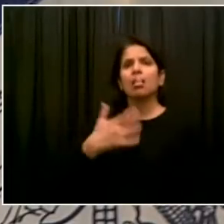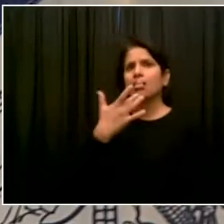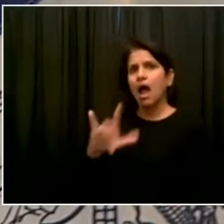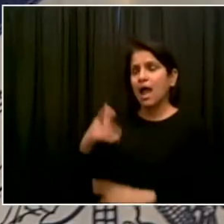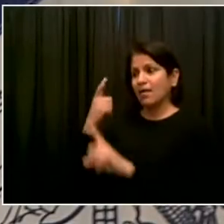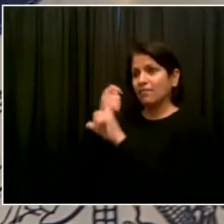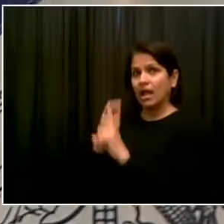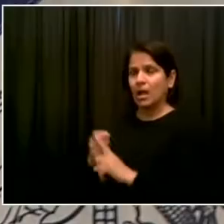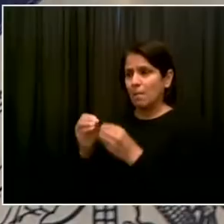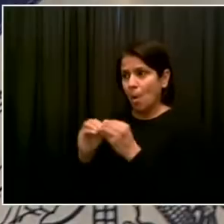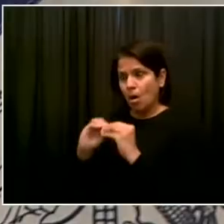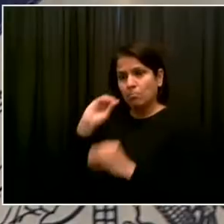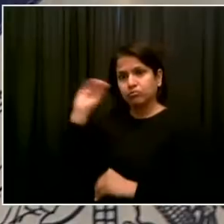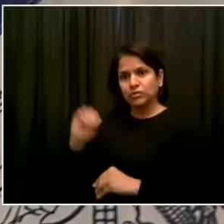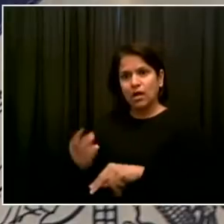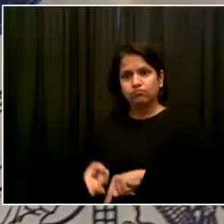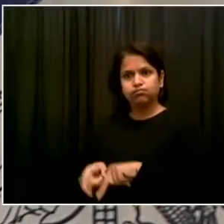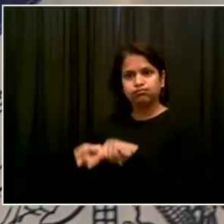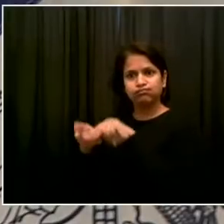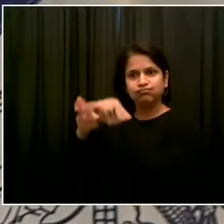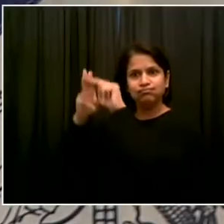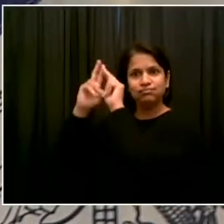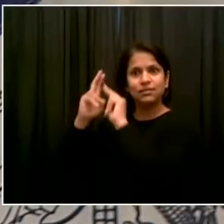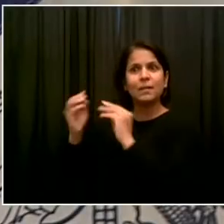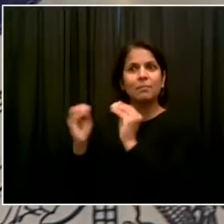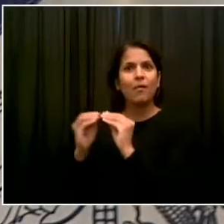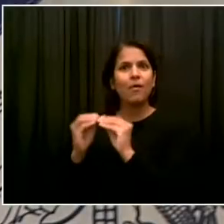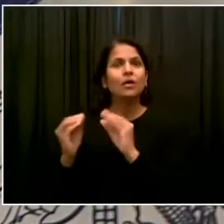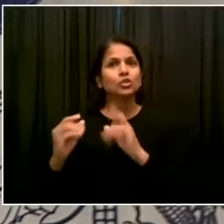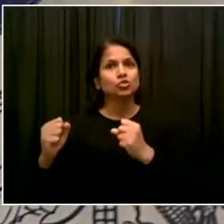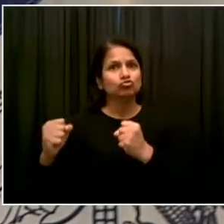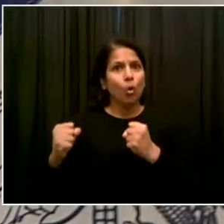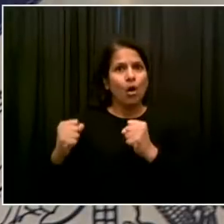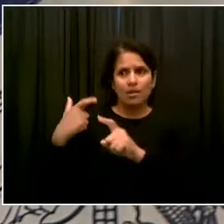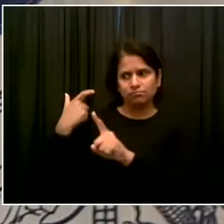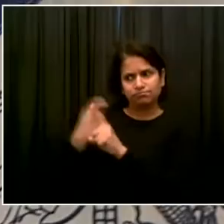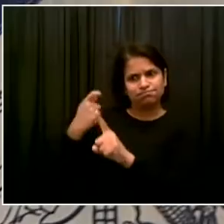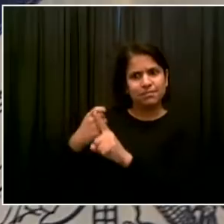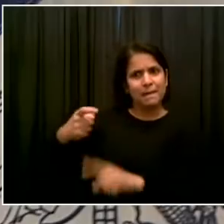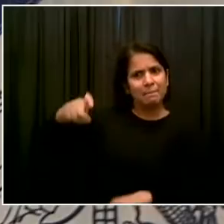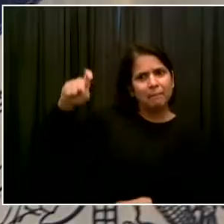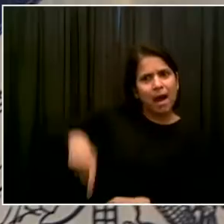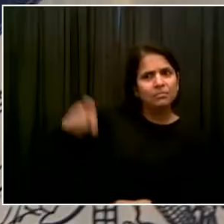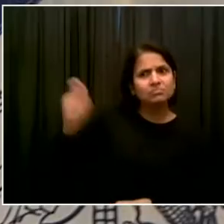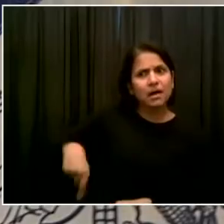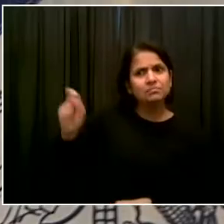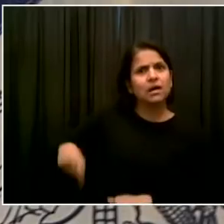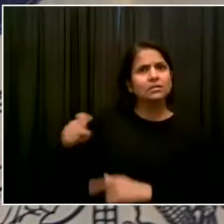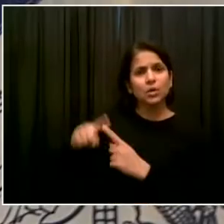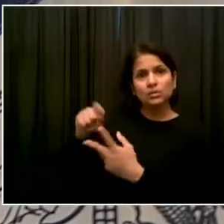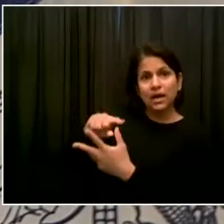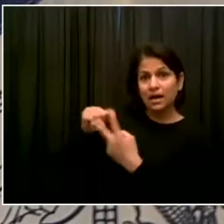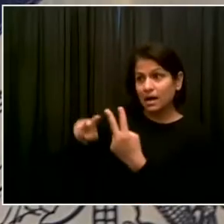AGANSIT RESTRICTIONS, IN FAVOR OF VACCINATION AND THANK GOD WE HAVE HIGH LEVEL OF CCVAINIOATNSE W HAVE AND THANK GOD WE HAVE PUT IN PCELA STRNOG